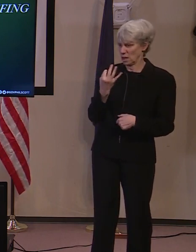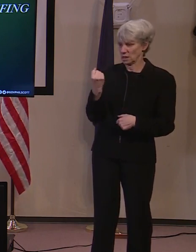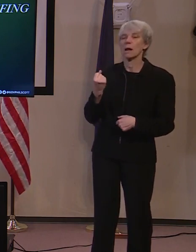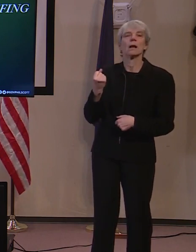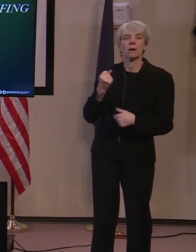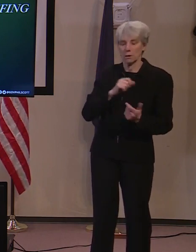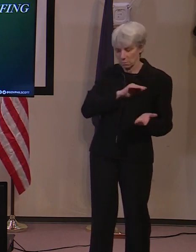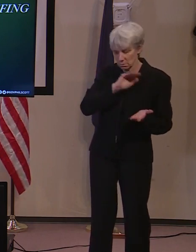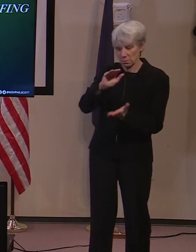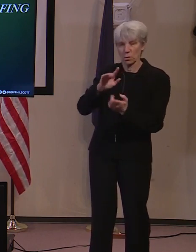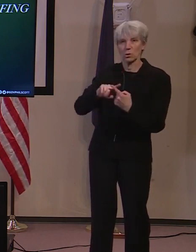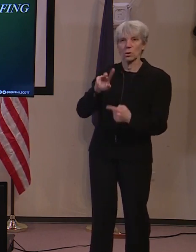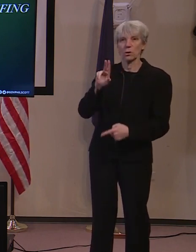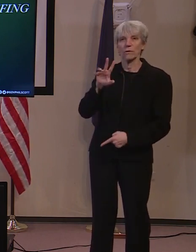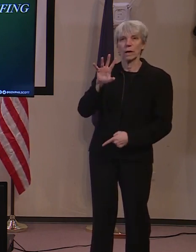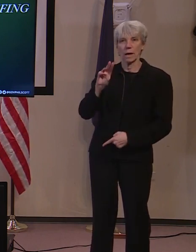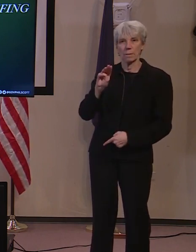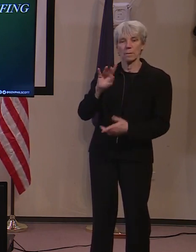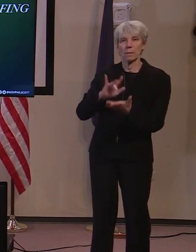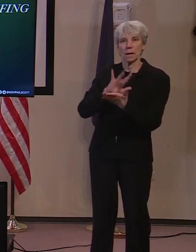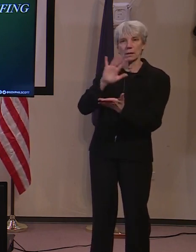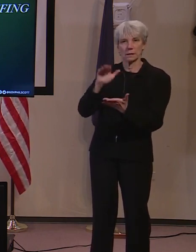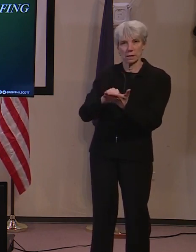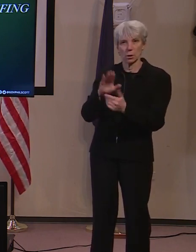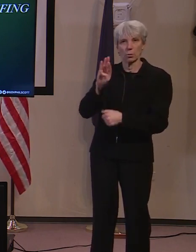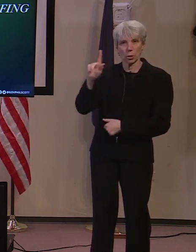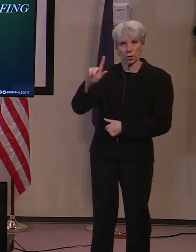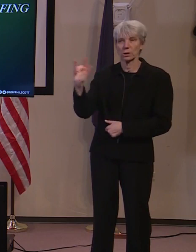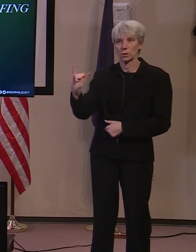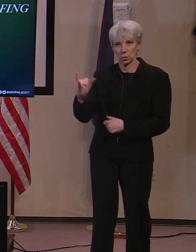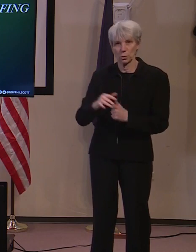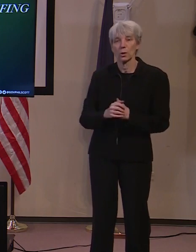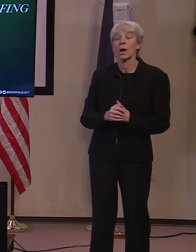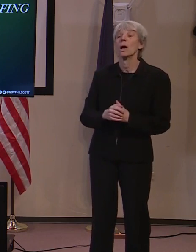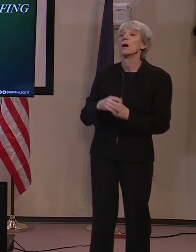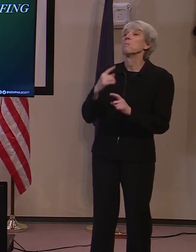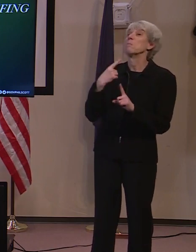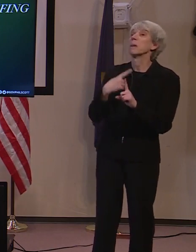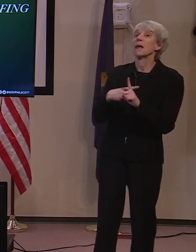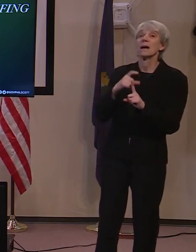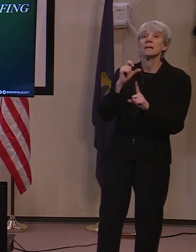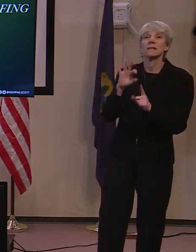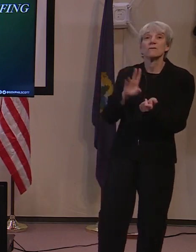m C. They will also respond to outbreaks at long term care facilities.